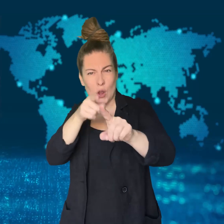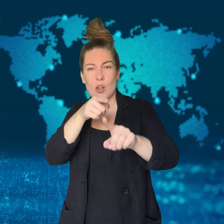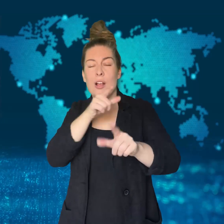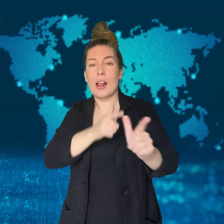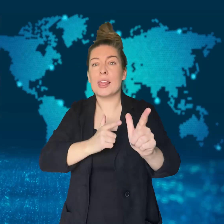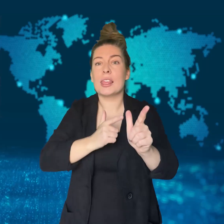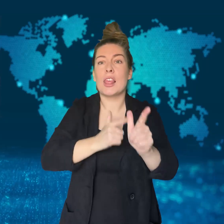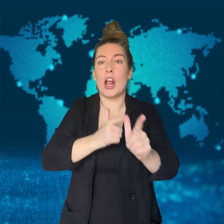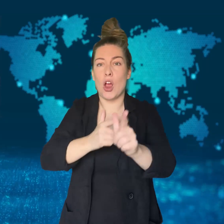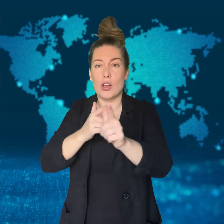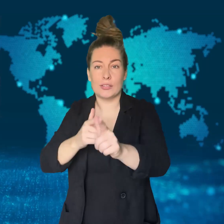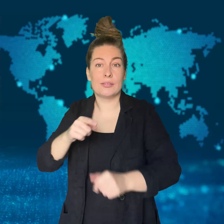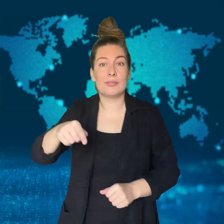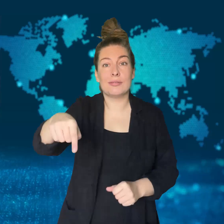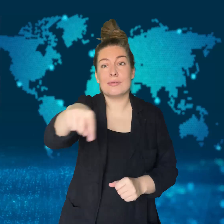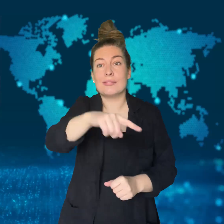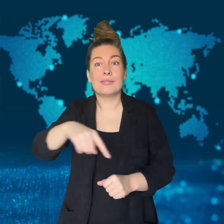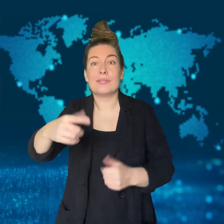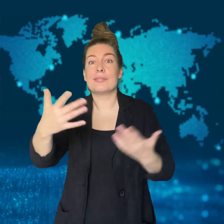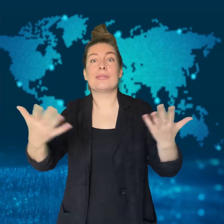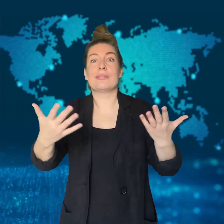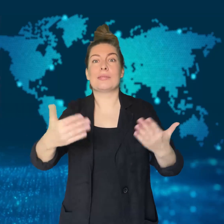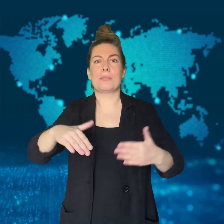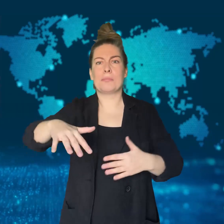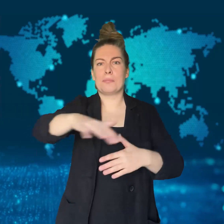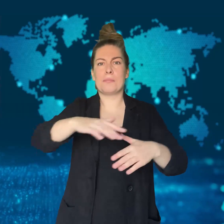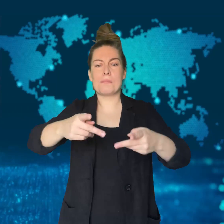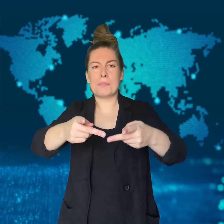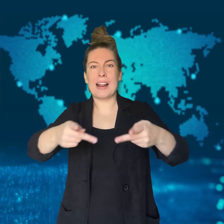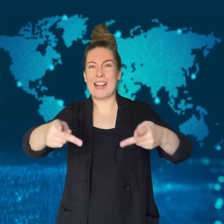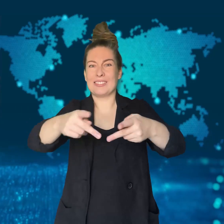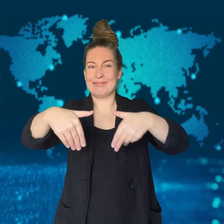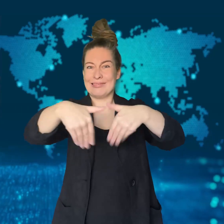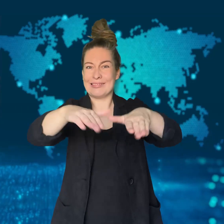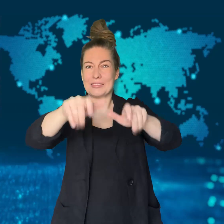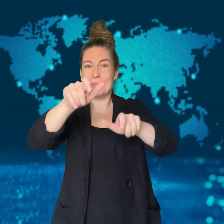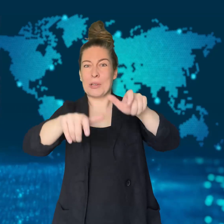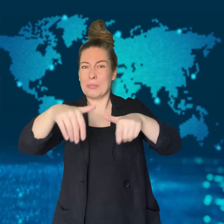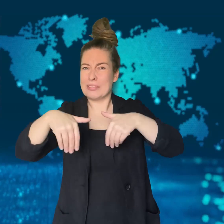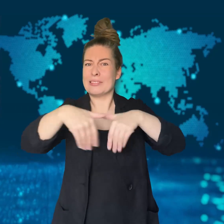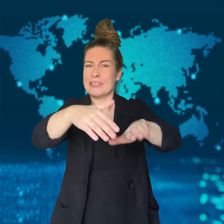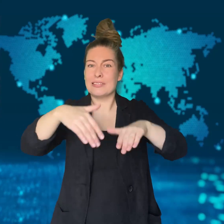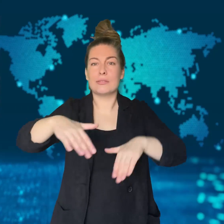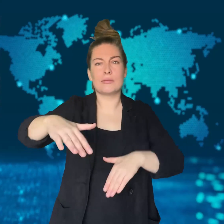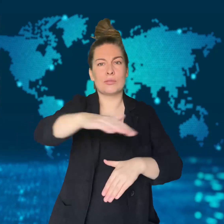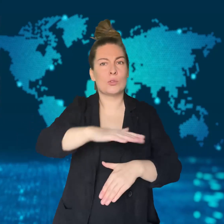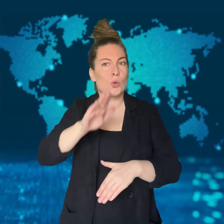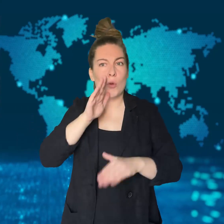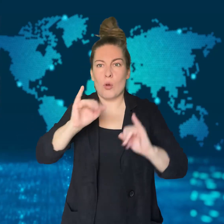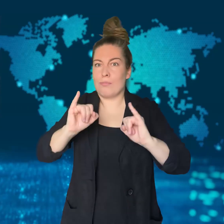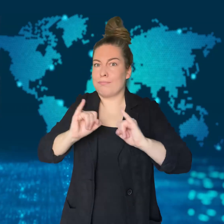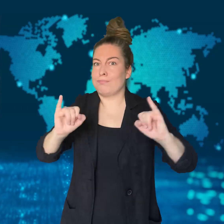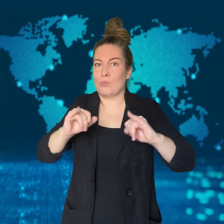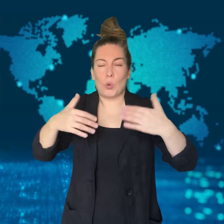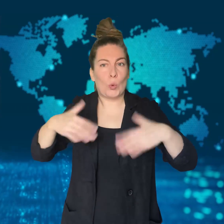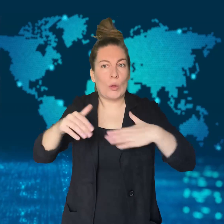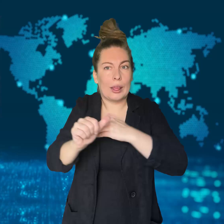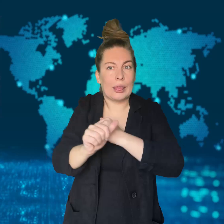and that those areas were "considered a dangerous combat zone."